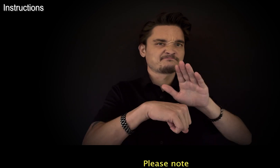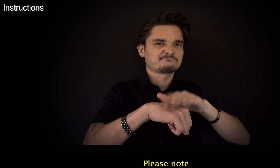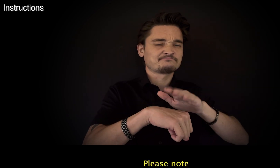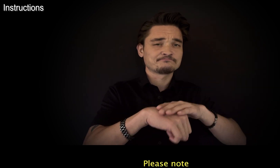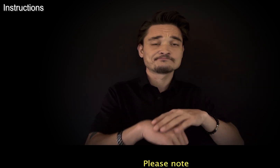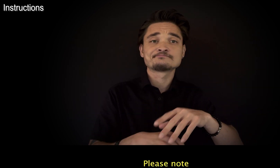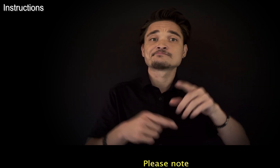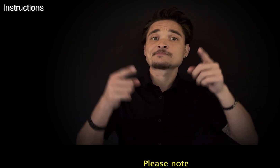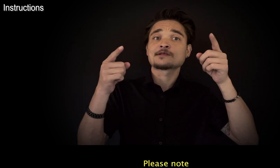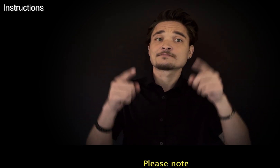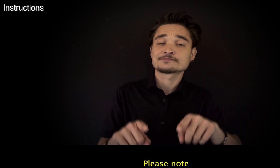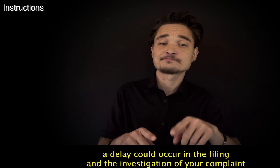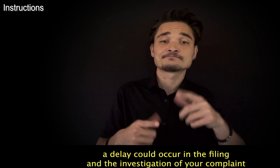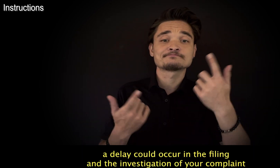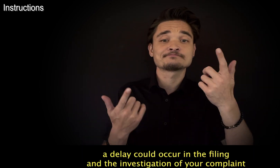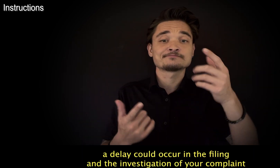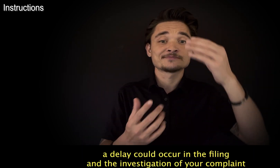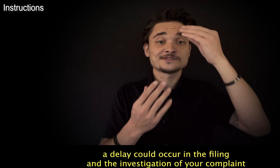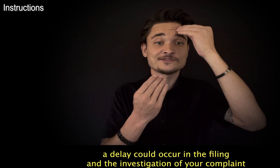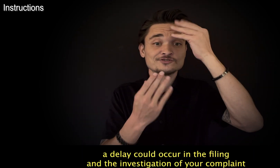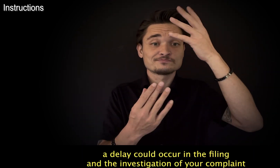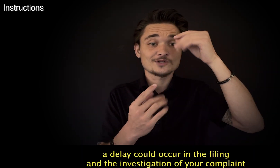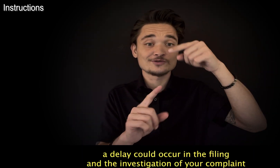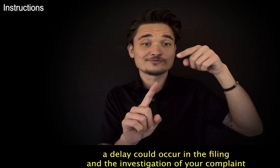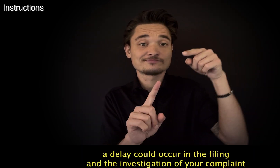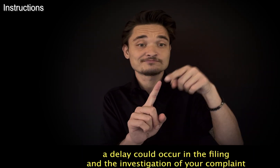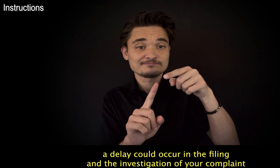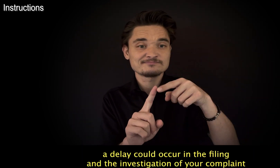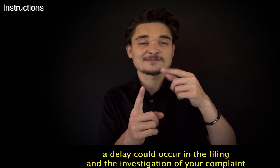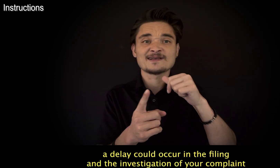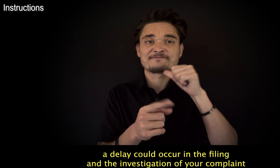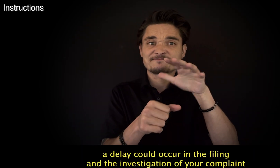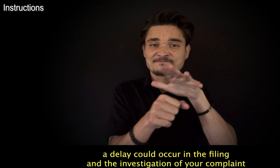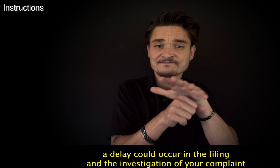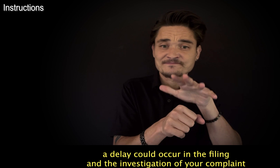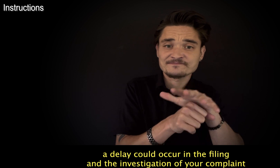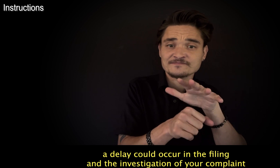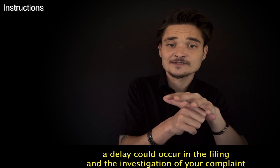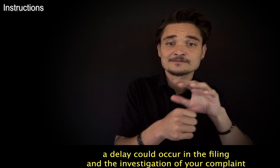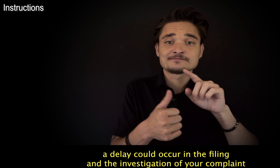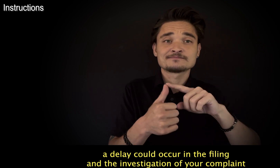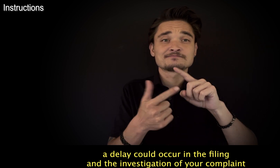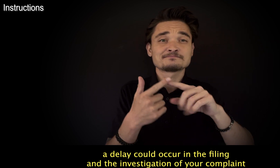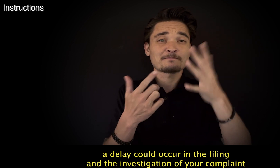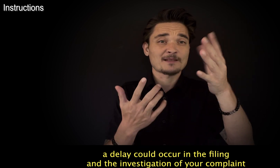Please note a delay could occur in the filing and the investigation of your complaint